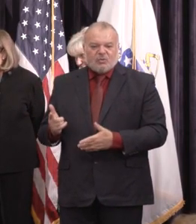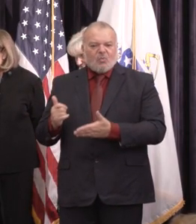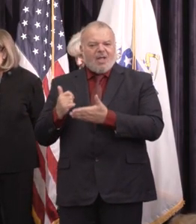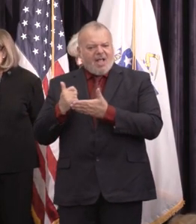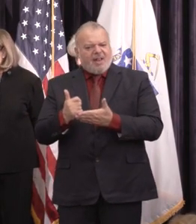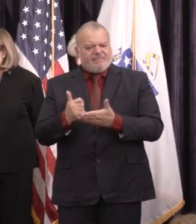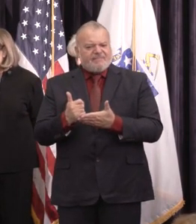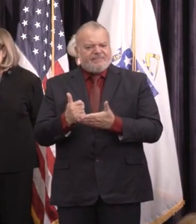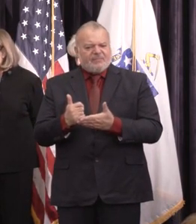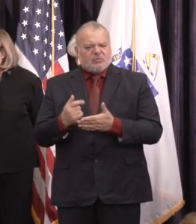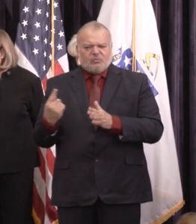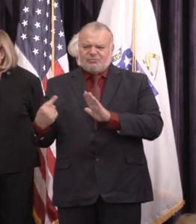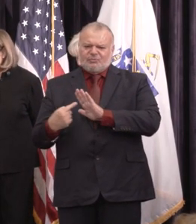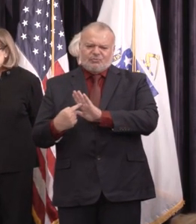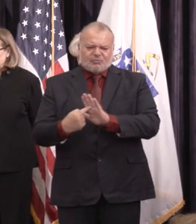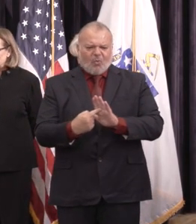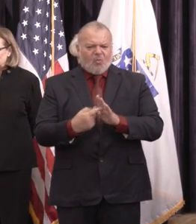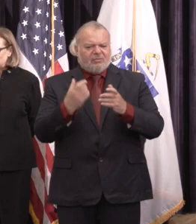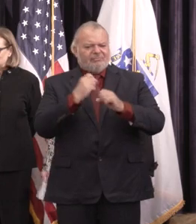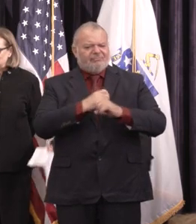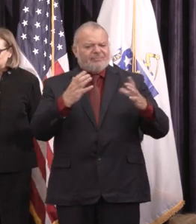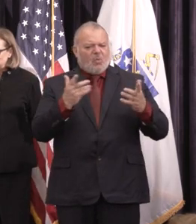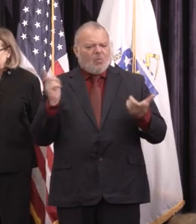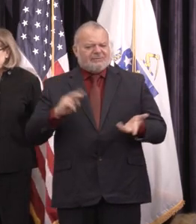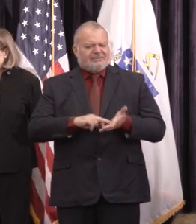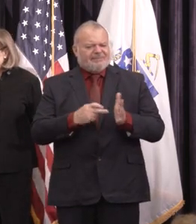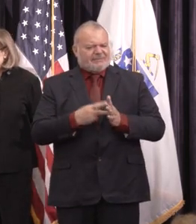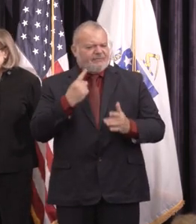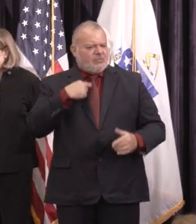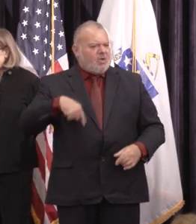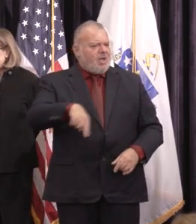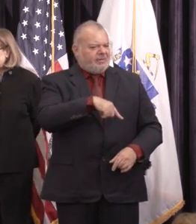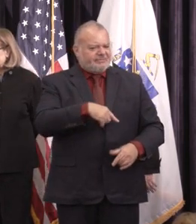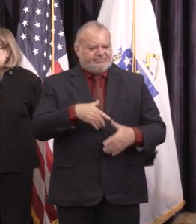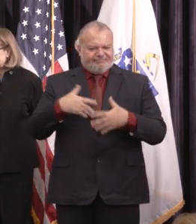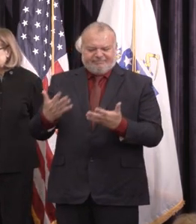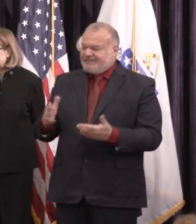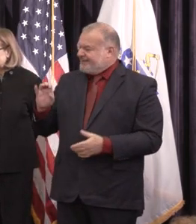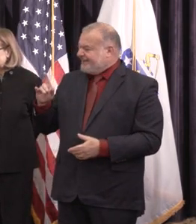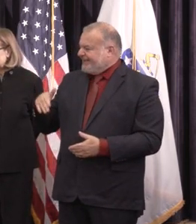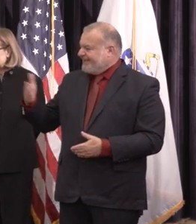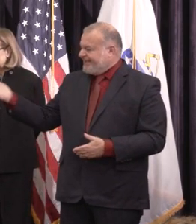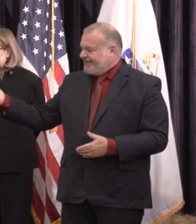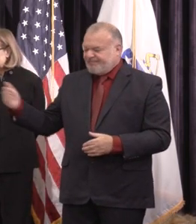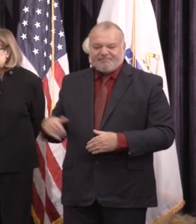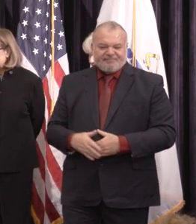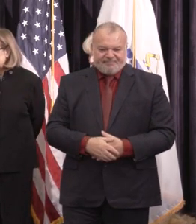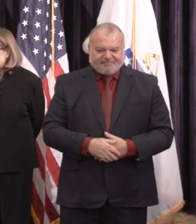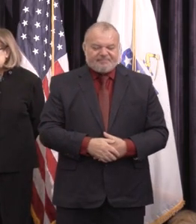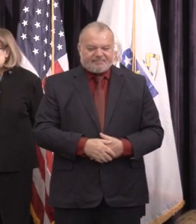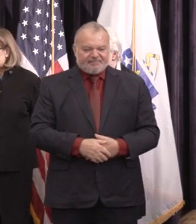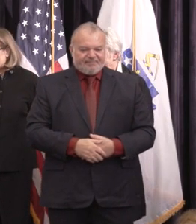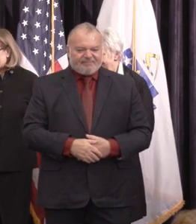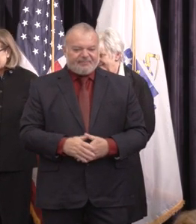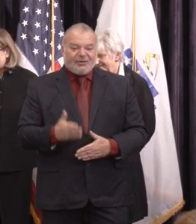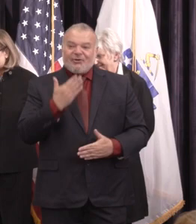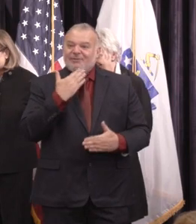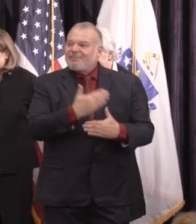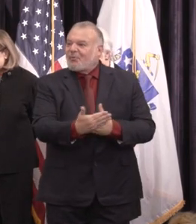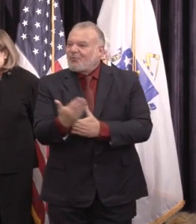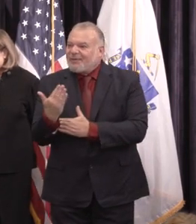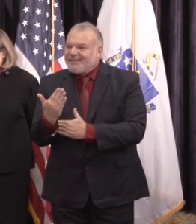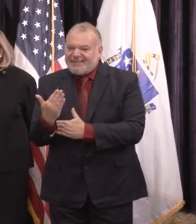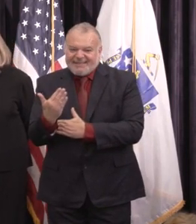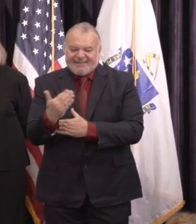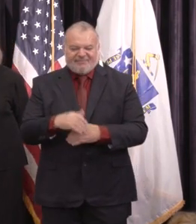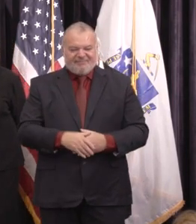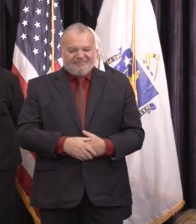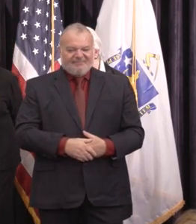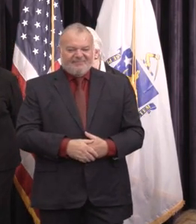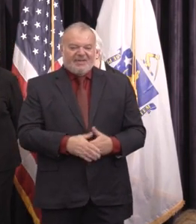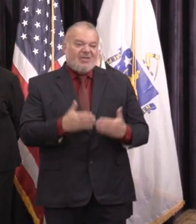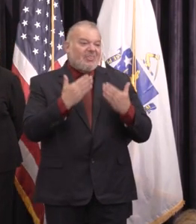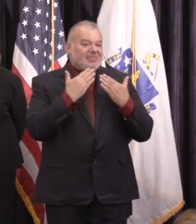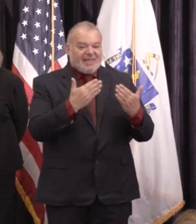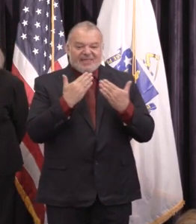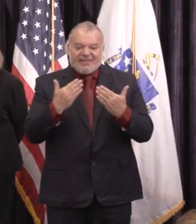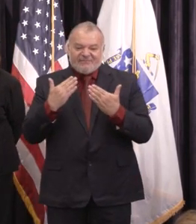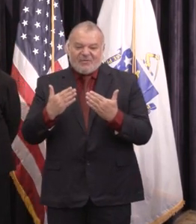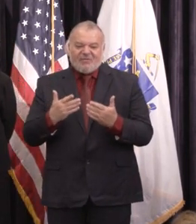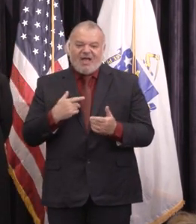So Cindy. >> Thank you. Good morning. Thank you so much. I'm so honored to be here. Thank you for